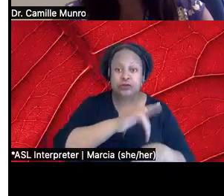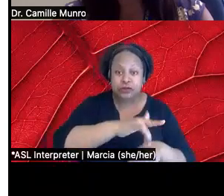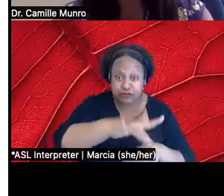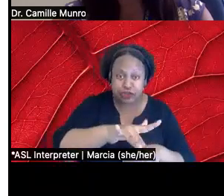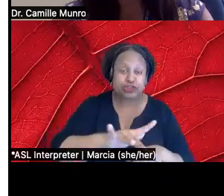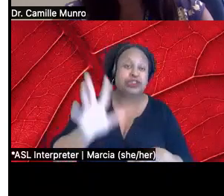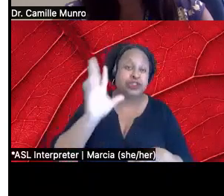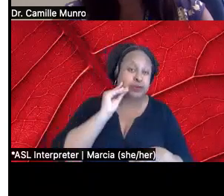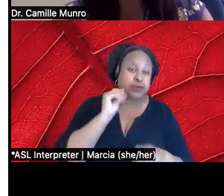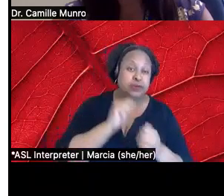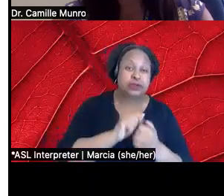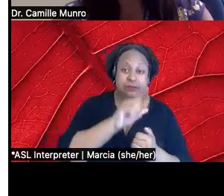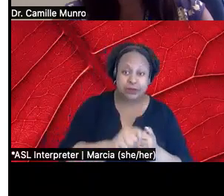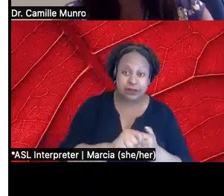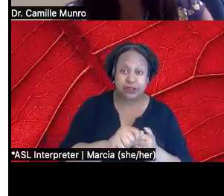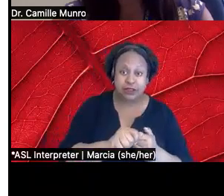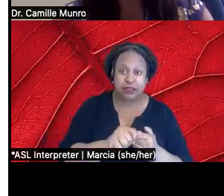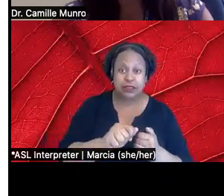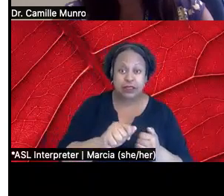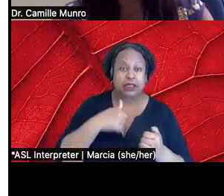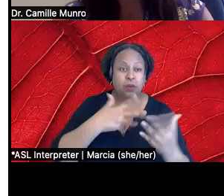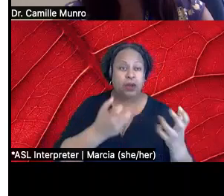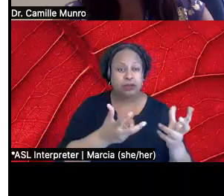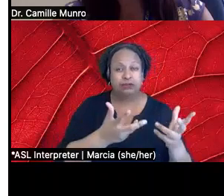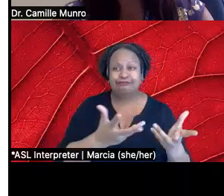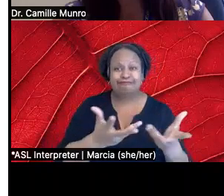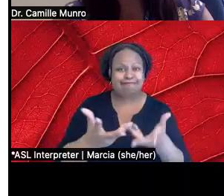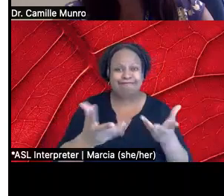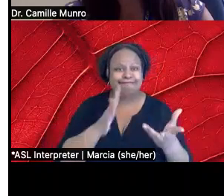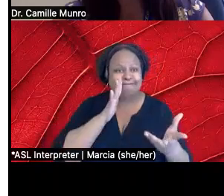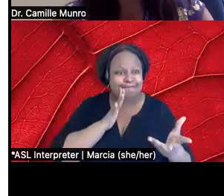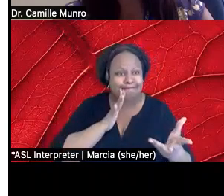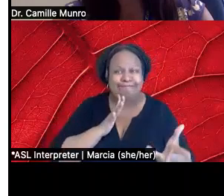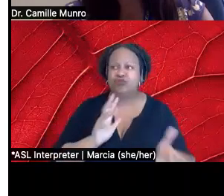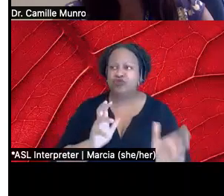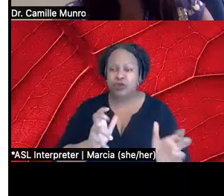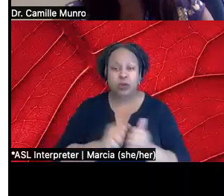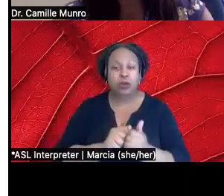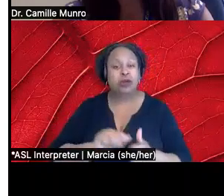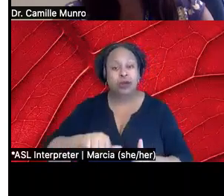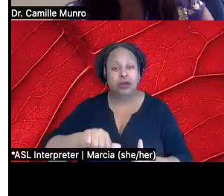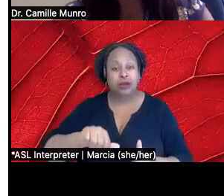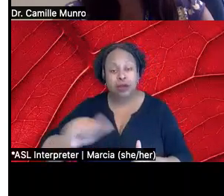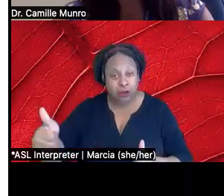almost desperate to talk to other physicians who had recovered from traumatic brain injury.